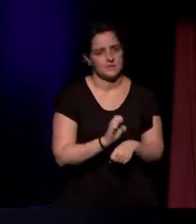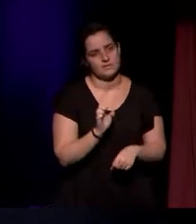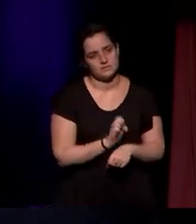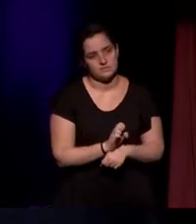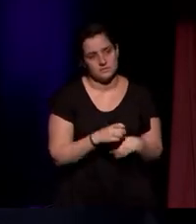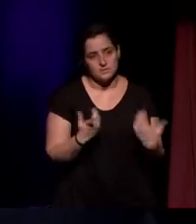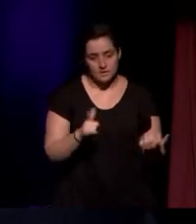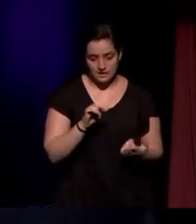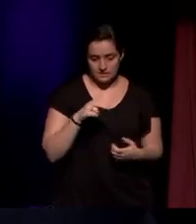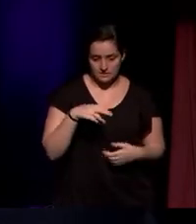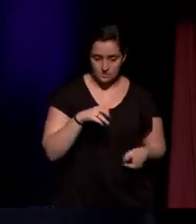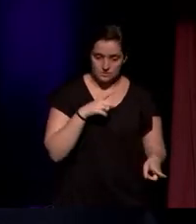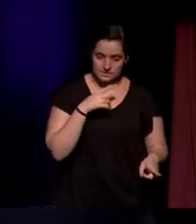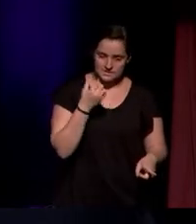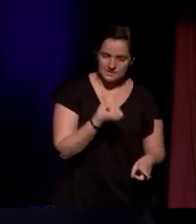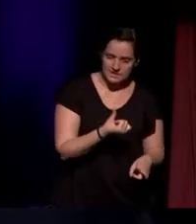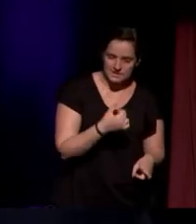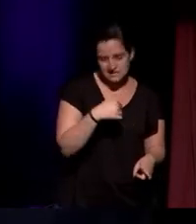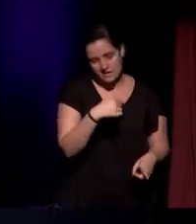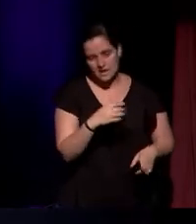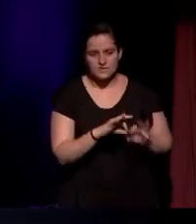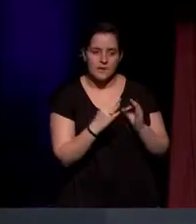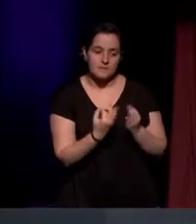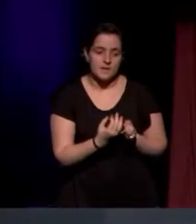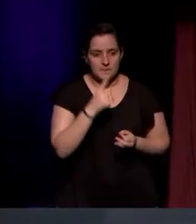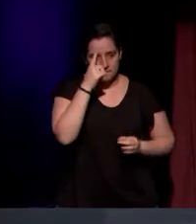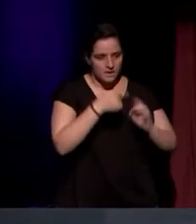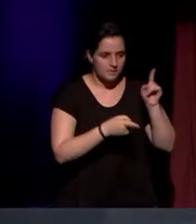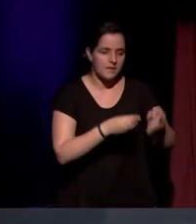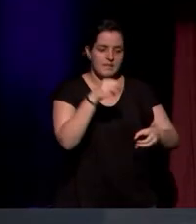there are 6 or 7 families who run the country,